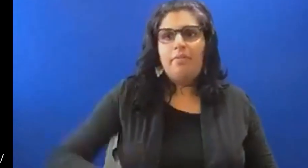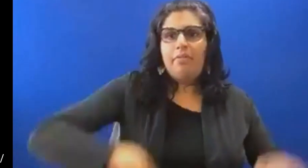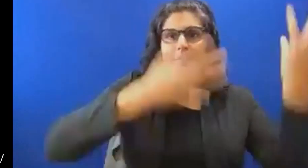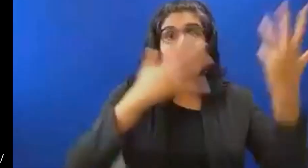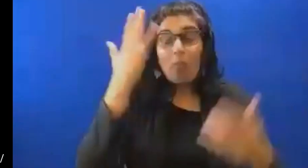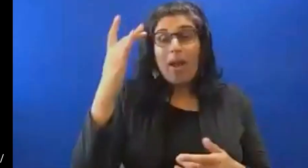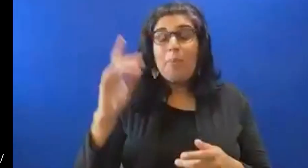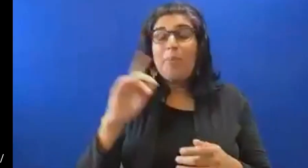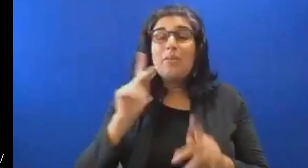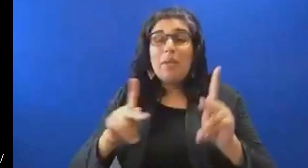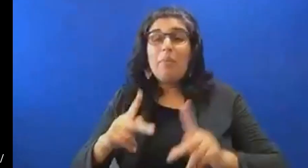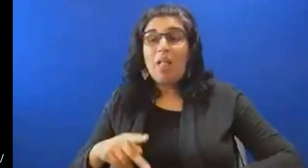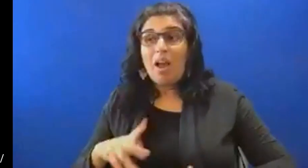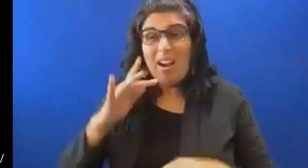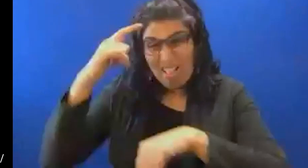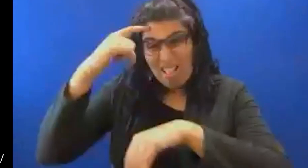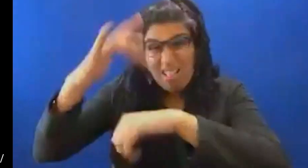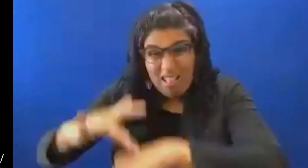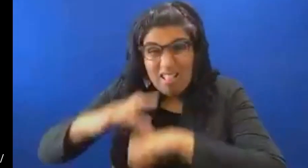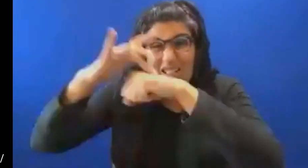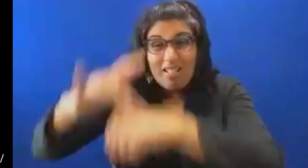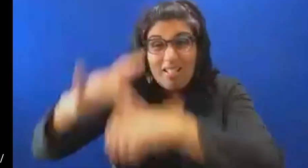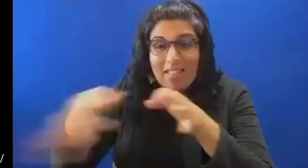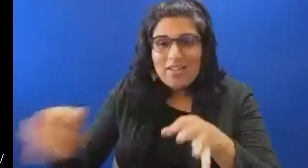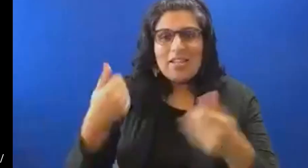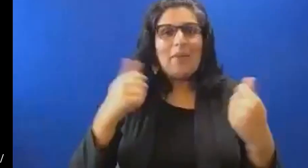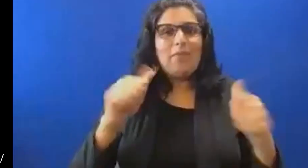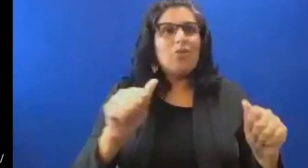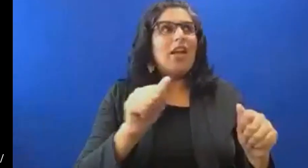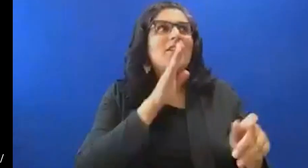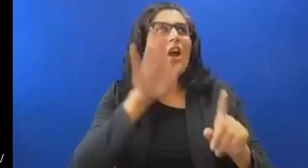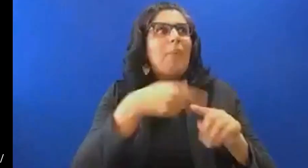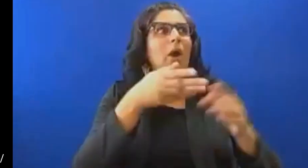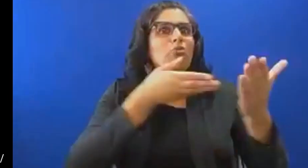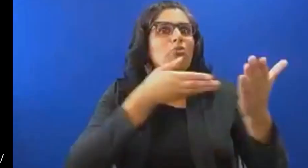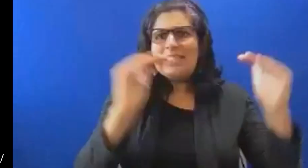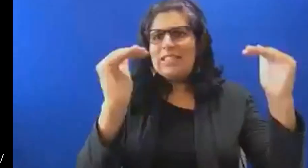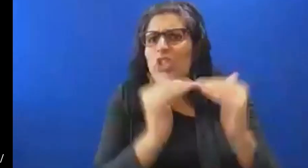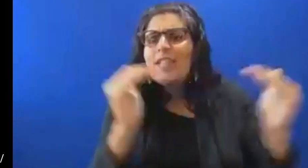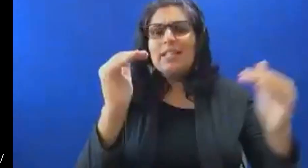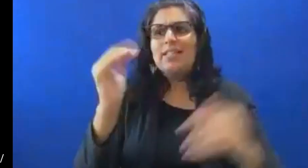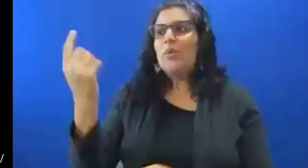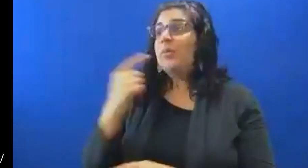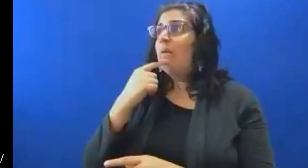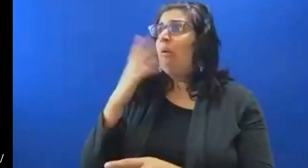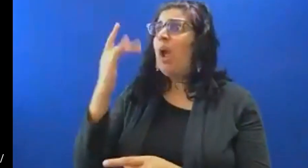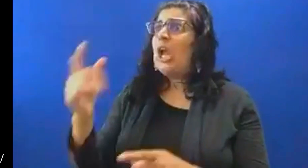And so, I'm trying to talk about disability rights and Disability Justice, and somebody is saying, "Why are you using the word disabled?"